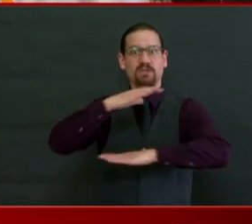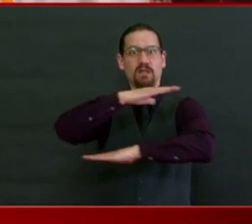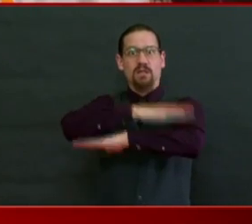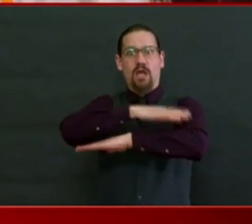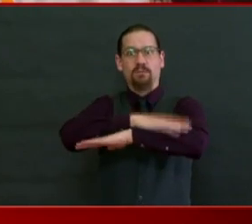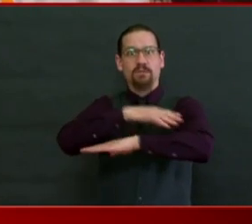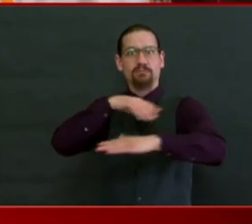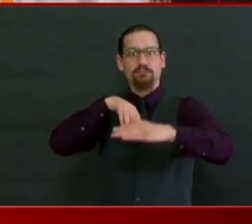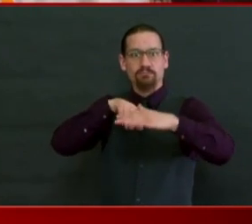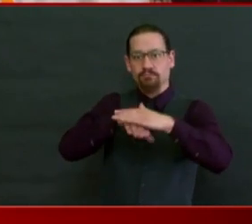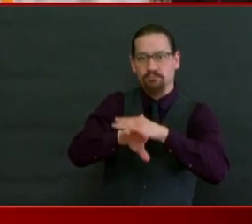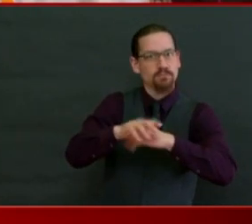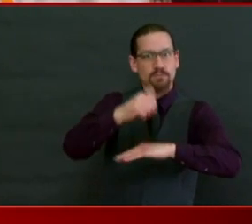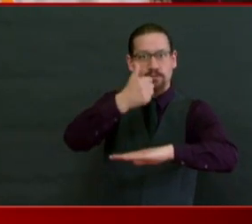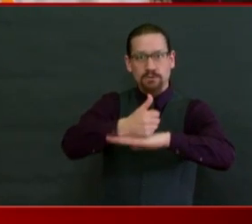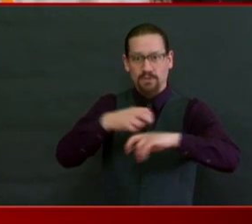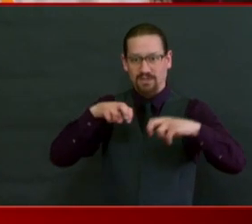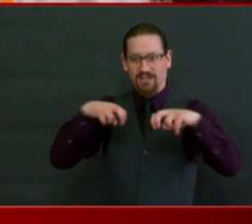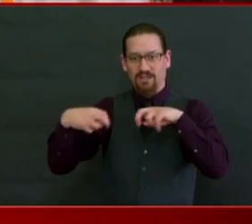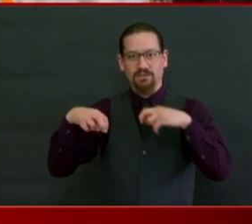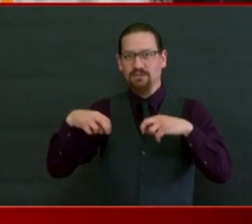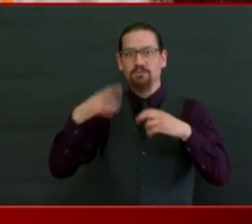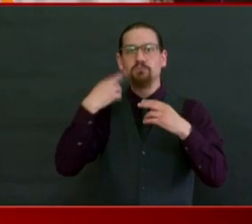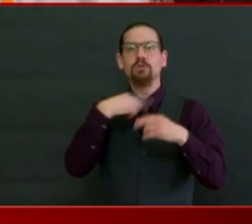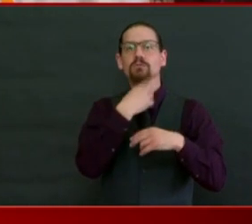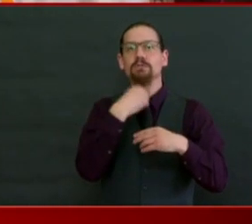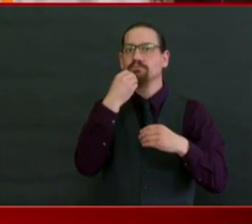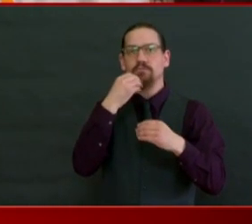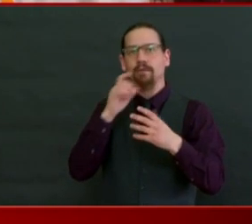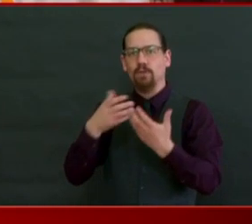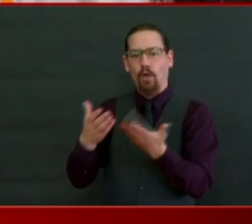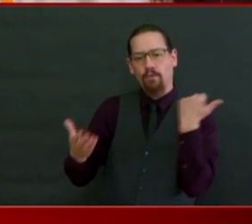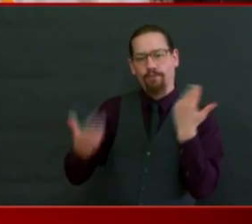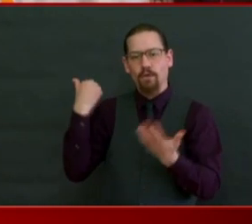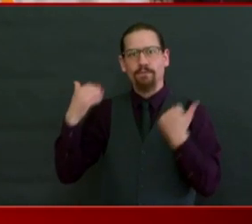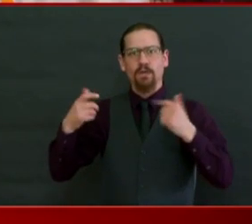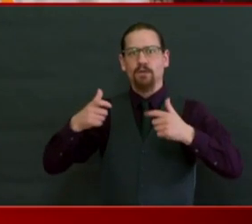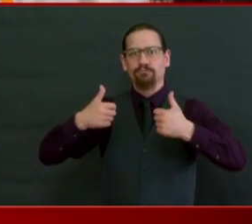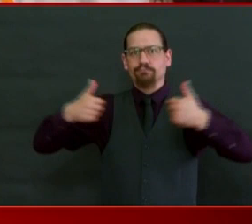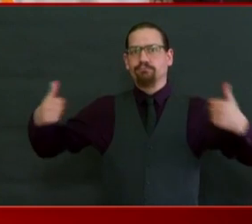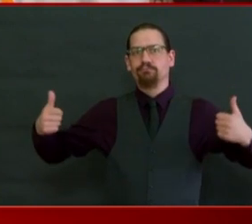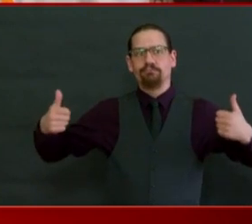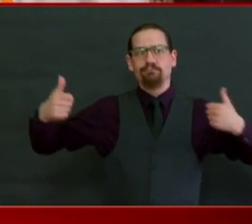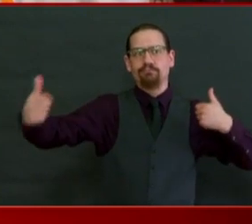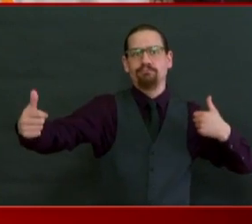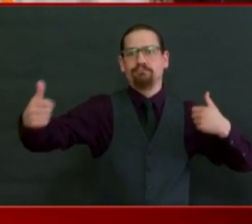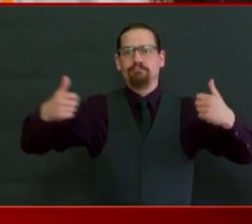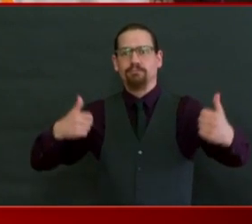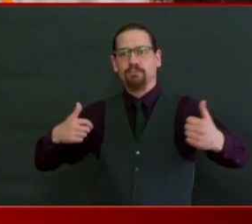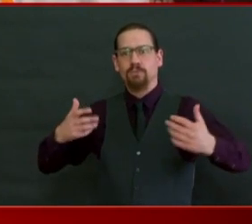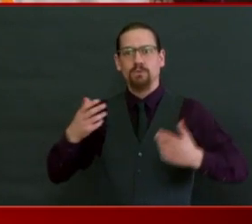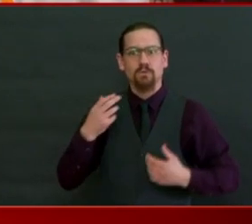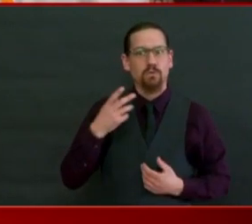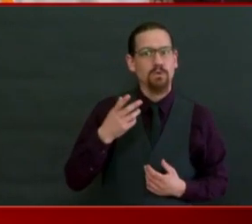LAYOUT OF YOUR SHOP OR RESTAURANT AND MAYBE YOU WILL HAVE TO TAKE TABLES OUT BUT FIGURE OUT A WAY, THE RULE OF